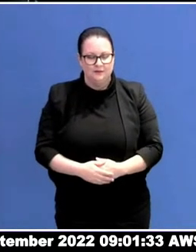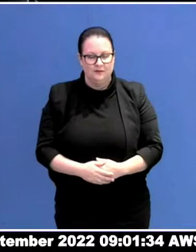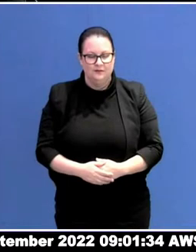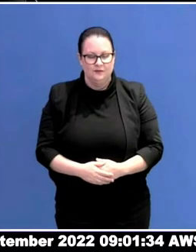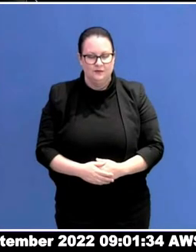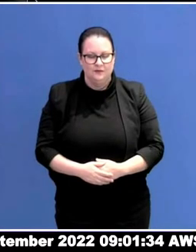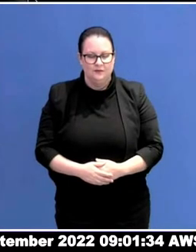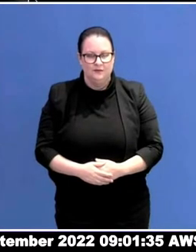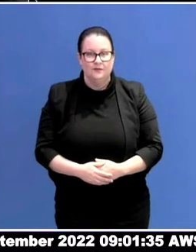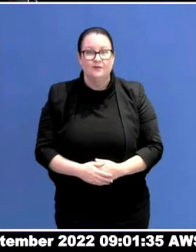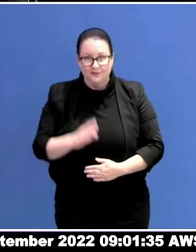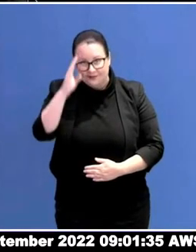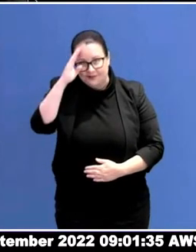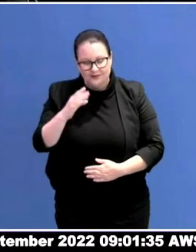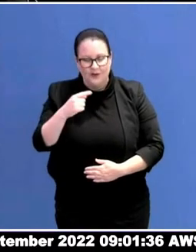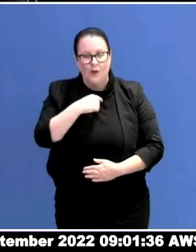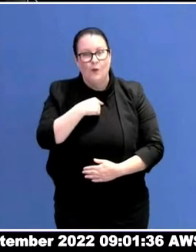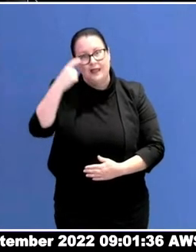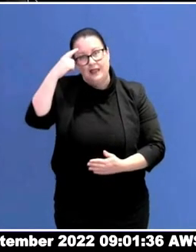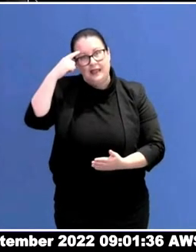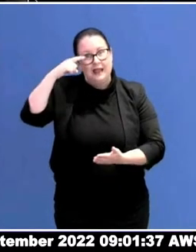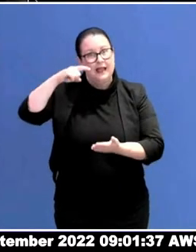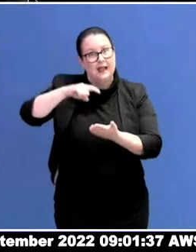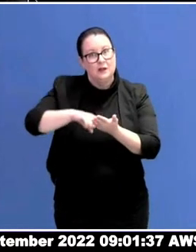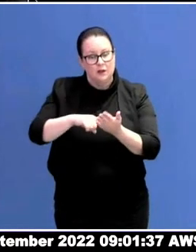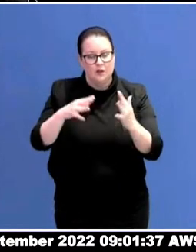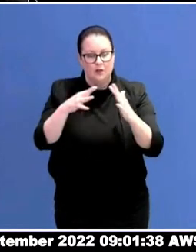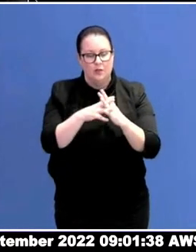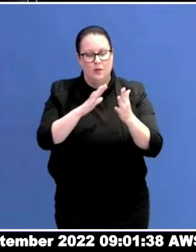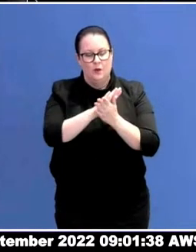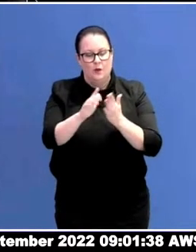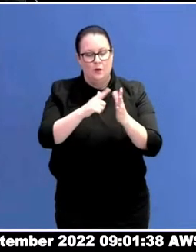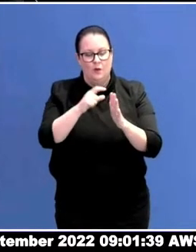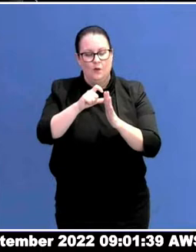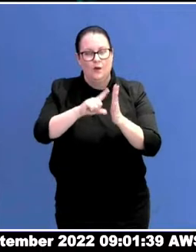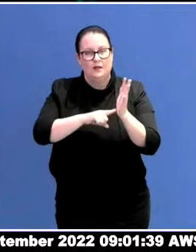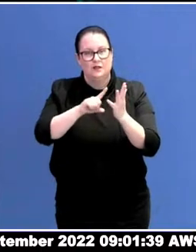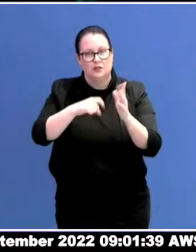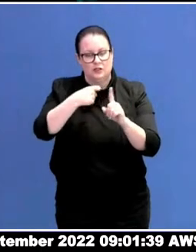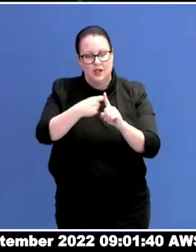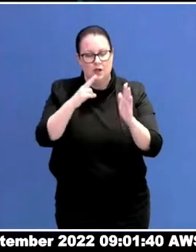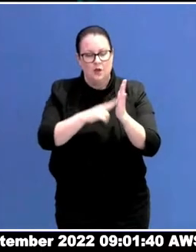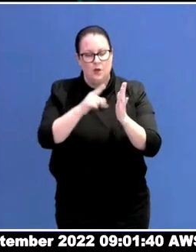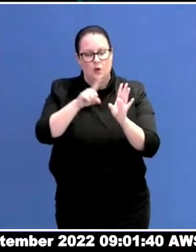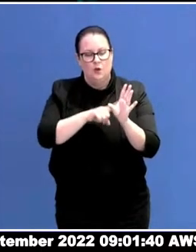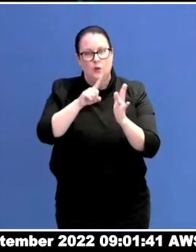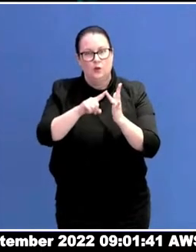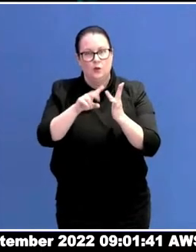Kaya. We acknowledge the Wadjak Noongar people as the original inhabitants and the